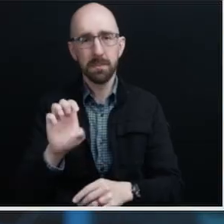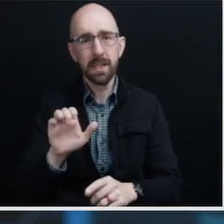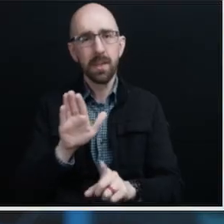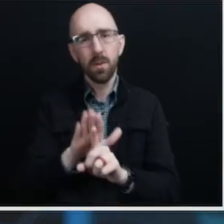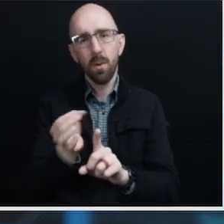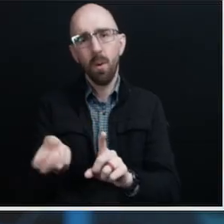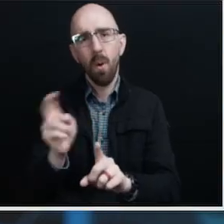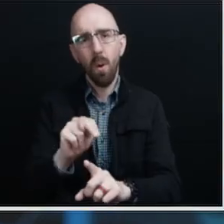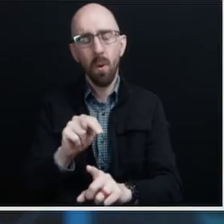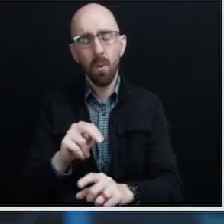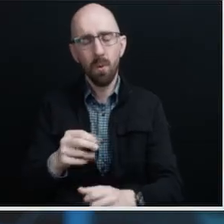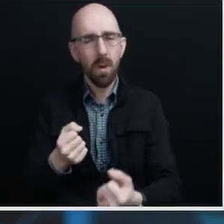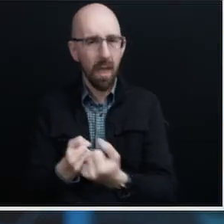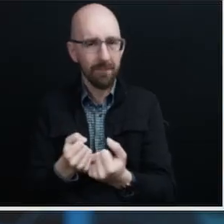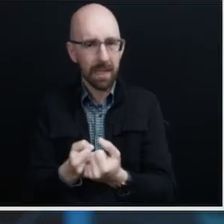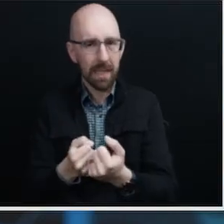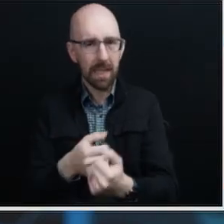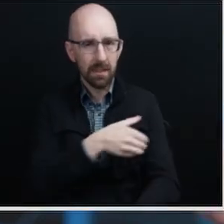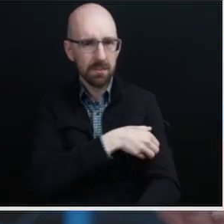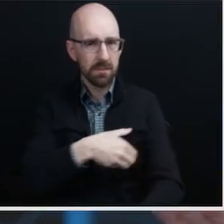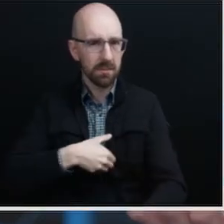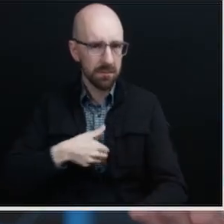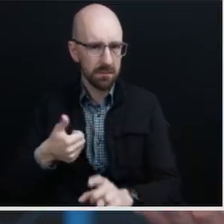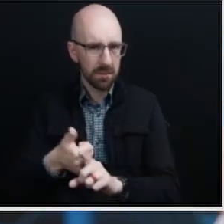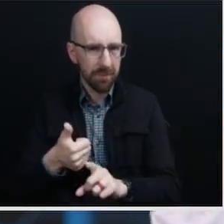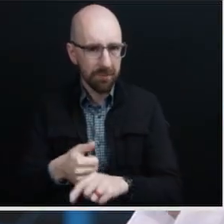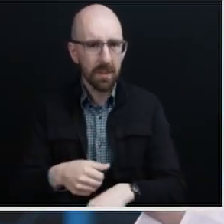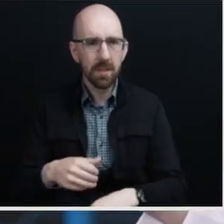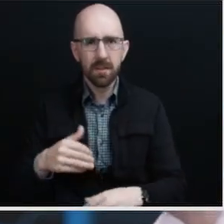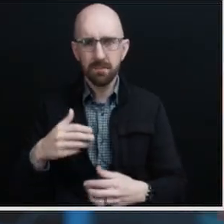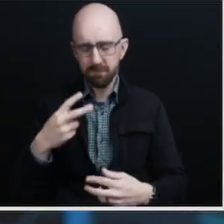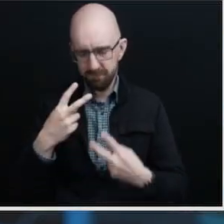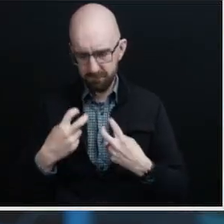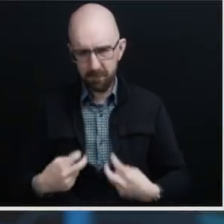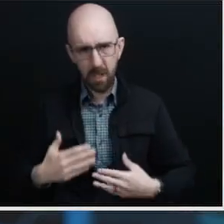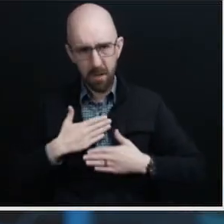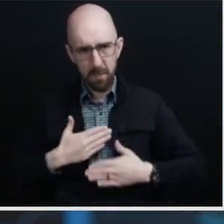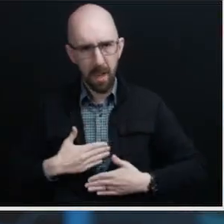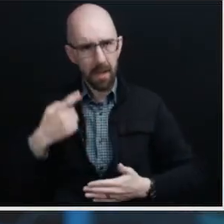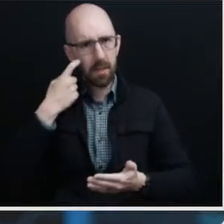and just know your body, know what changes about your body. And that's where Courtney could not